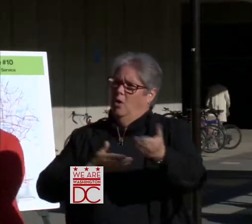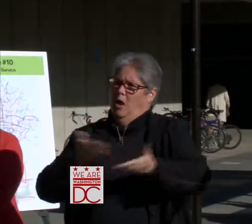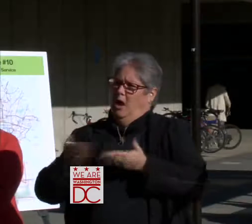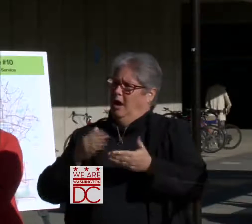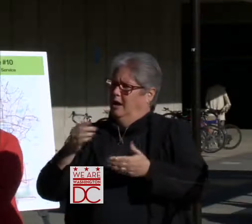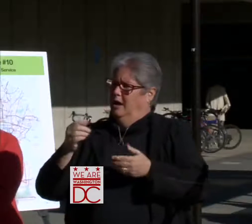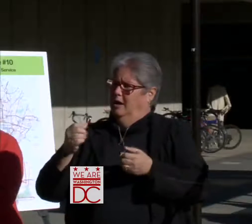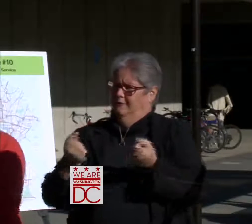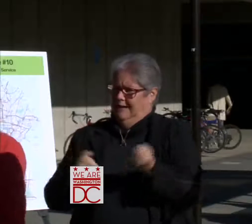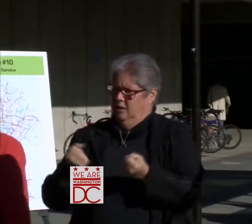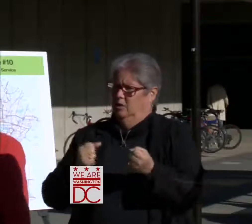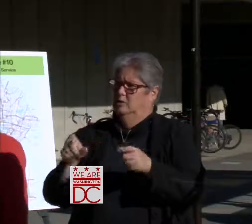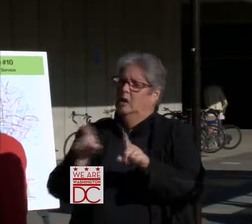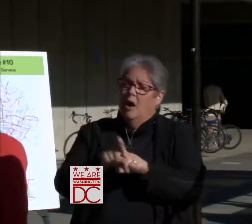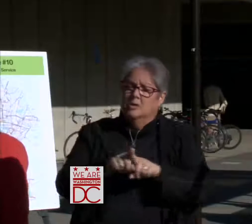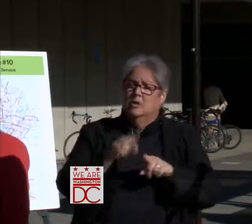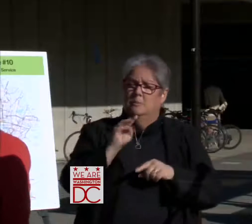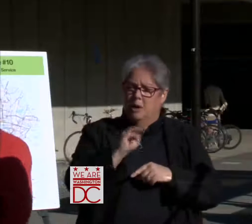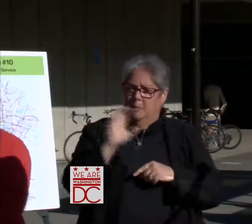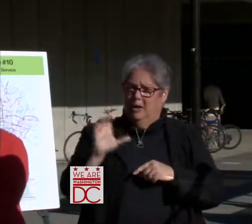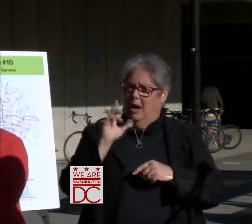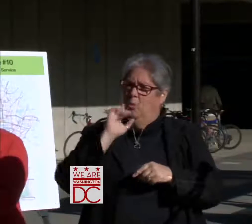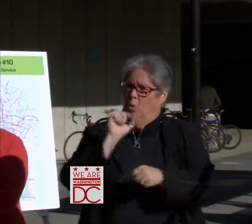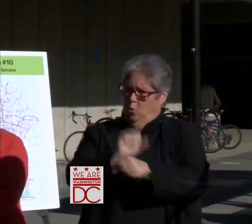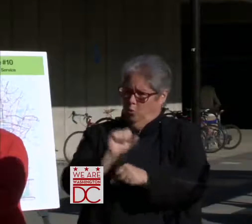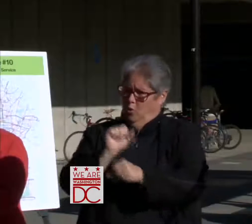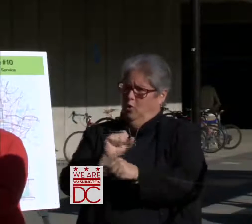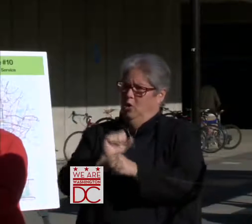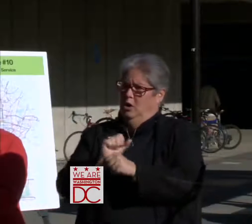ALONG WITH MONTGOMERY COUNTY WILL BE WORKING COOPERATIVELY TO